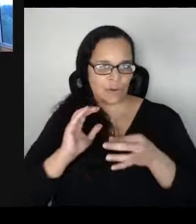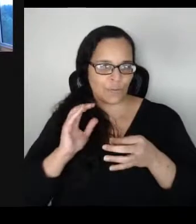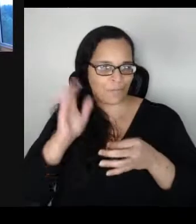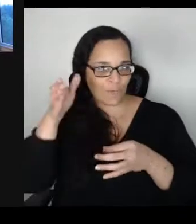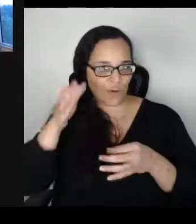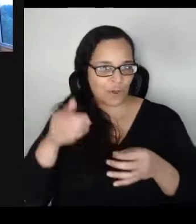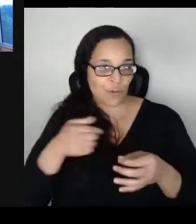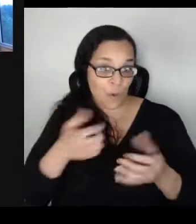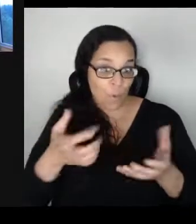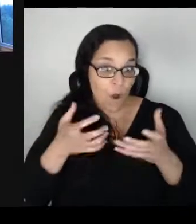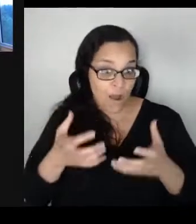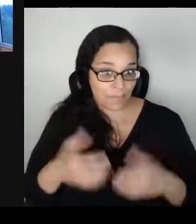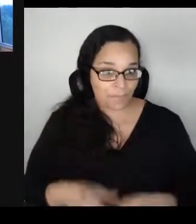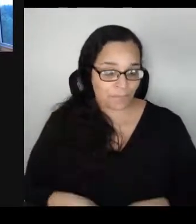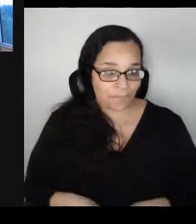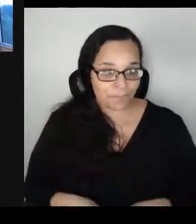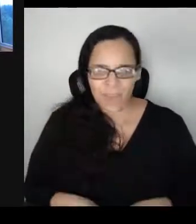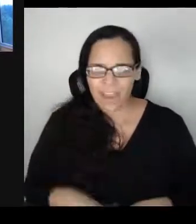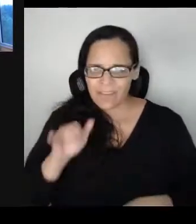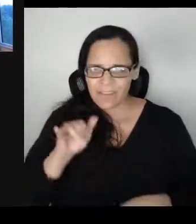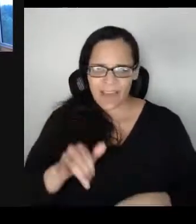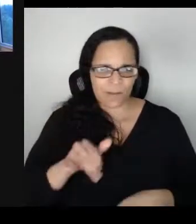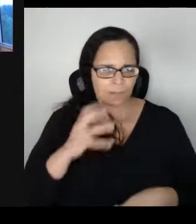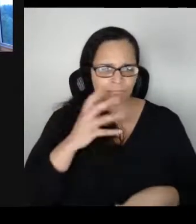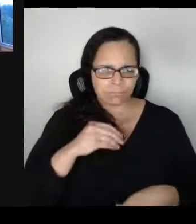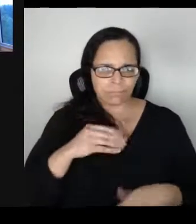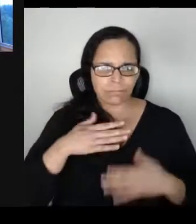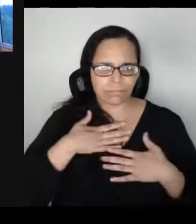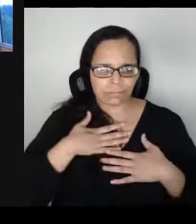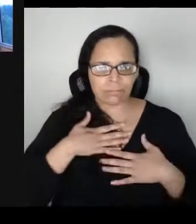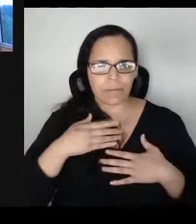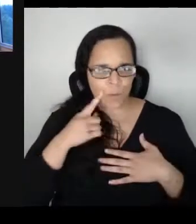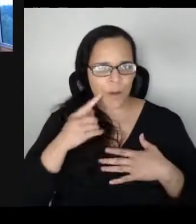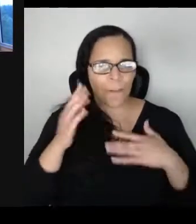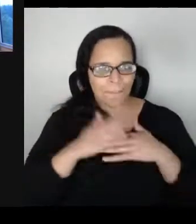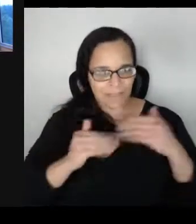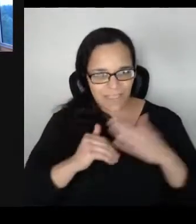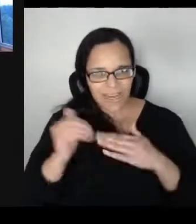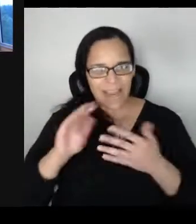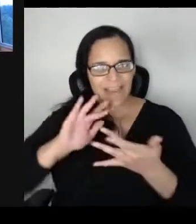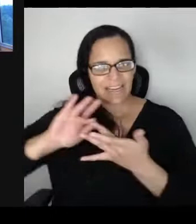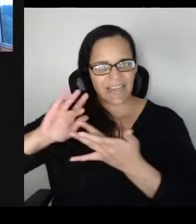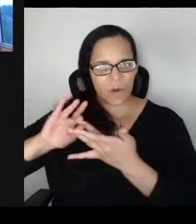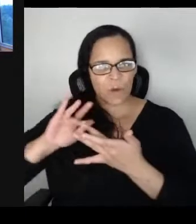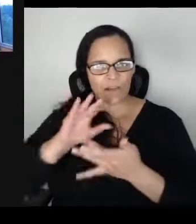That was so profound, Cynthia. We're building networks of care in the midst